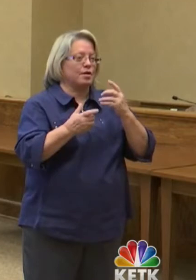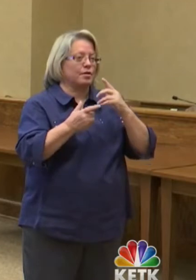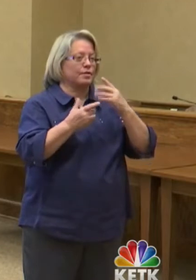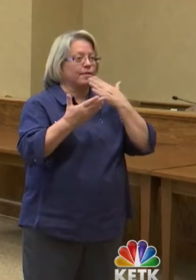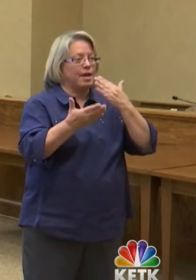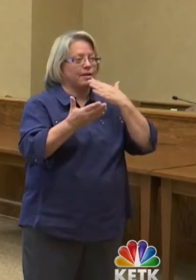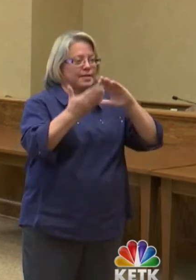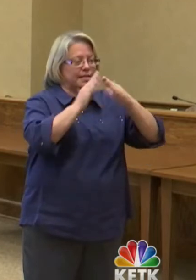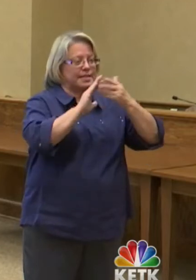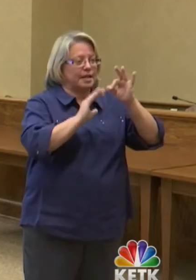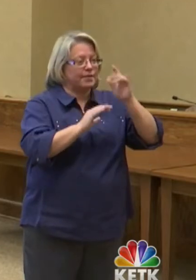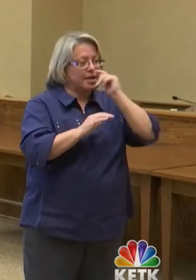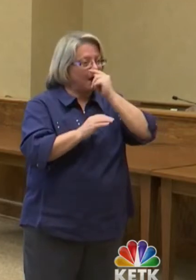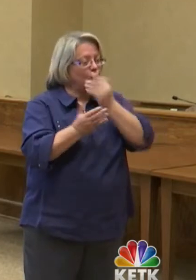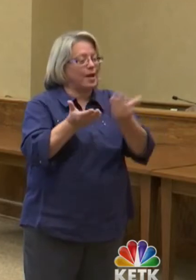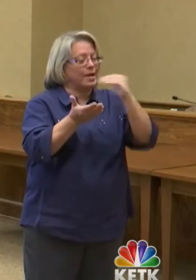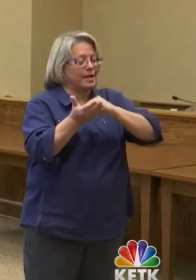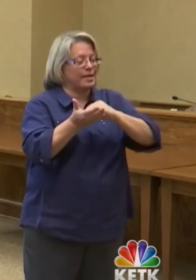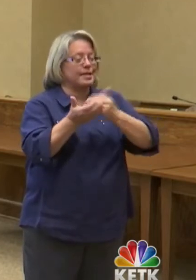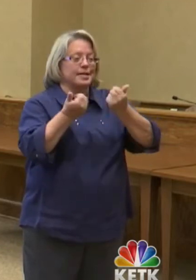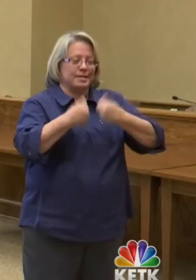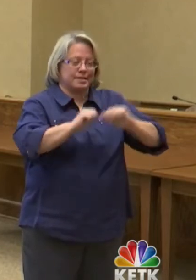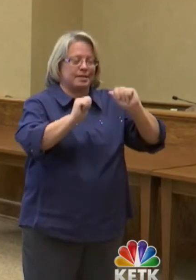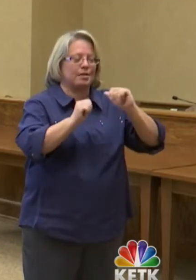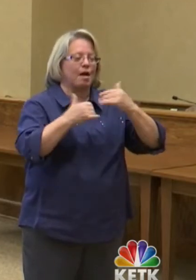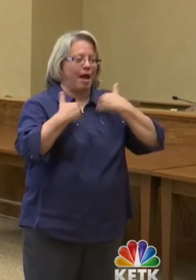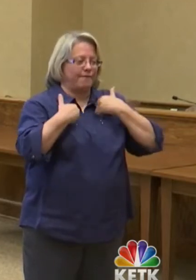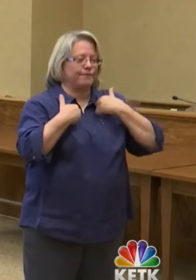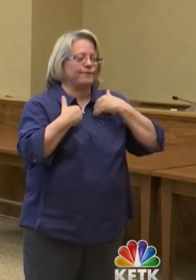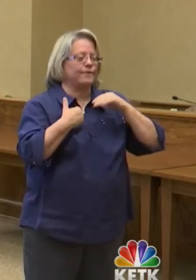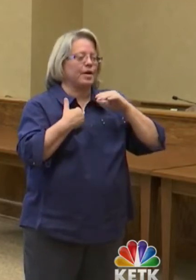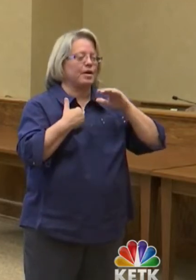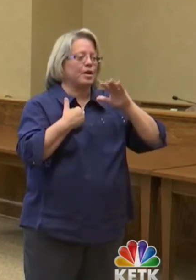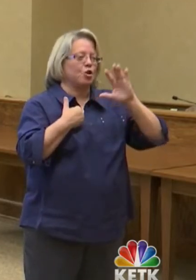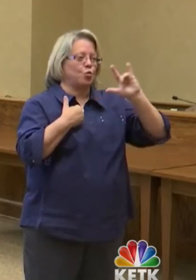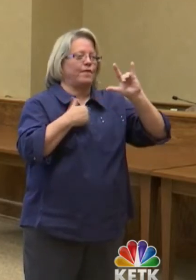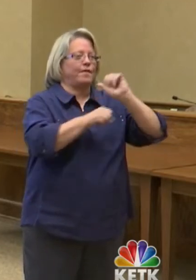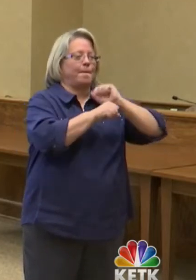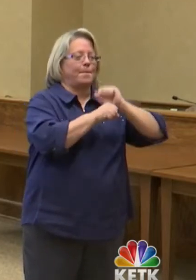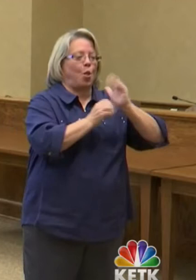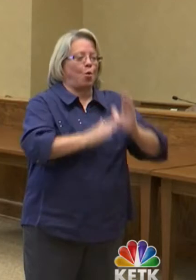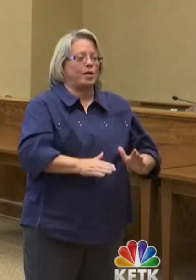WANT TO THANK HIM SO MUCH EVERYTHING THEY ARE DOING.